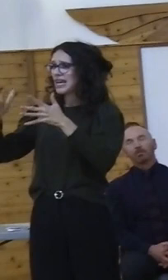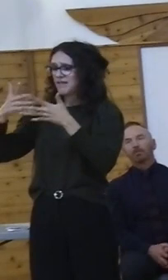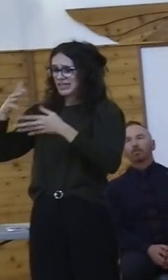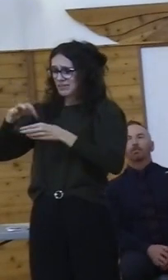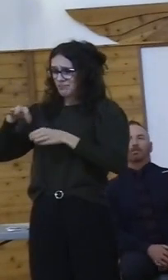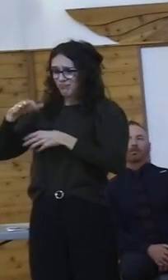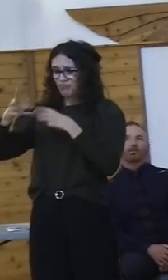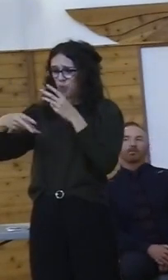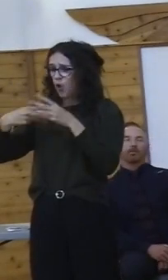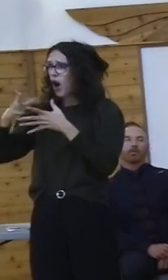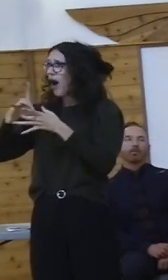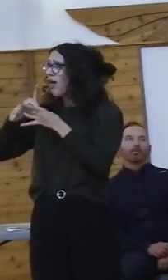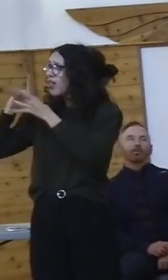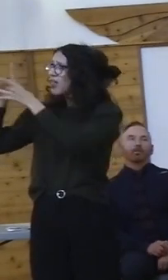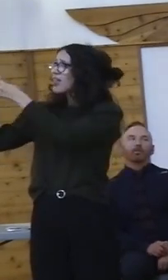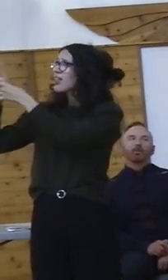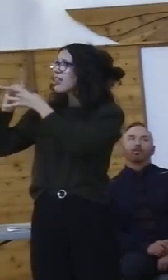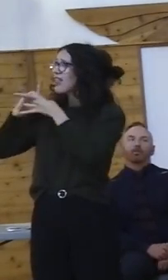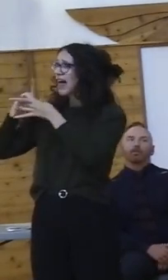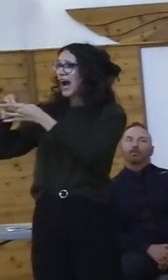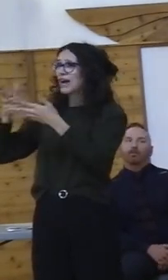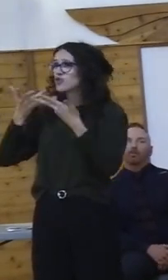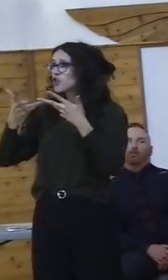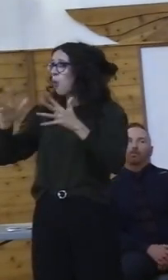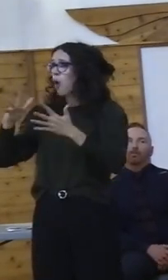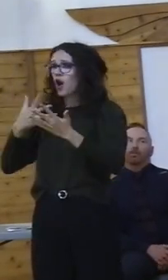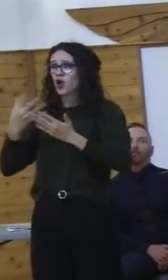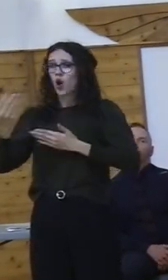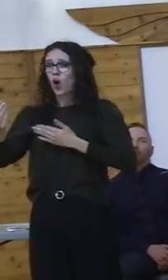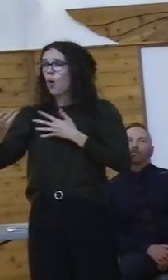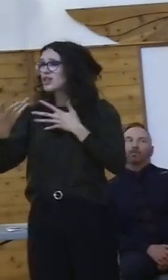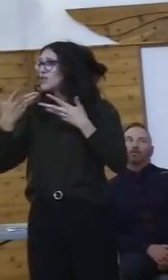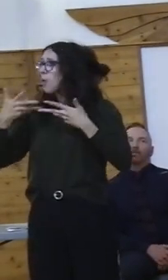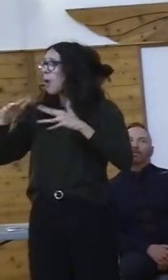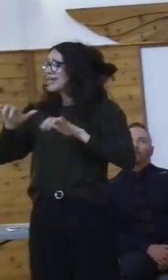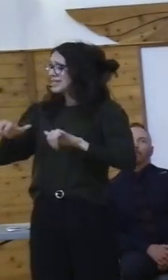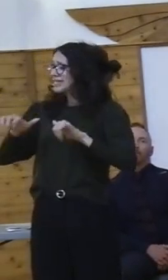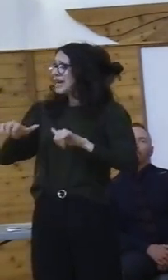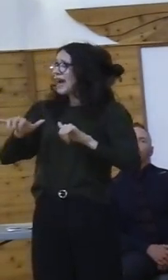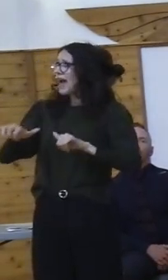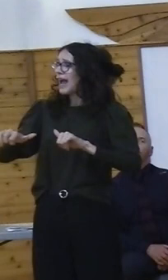And creator said I love you so much that I created this beautiful place and it took that